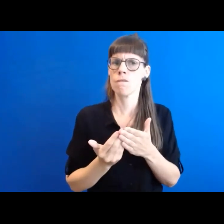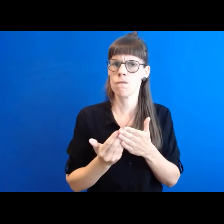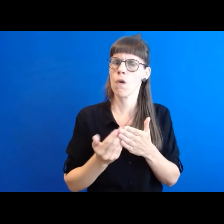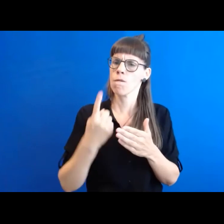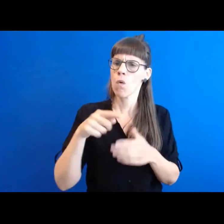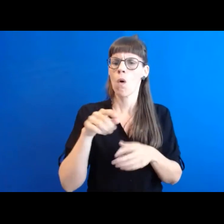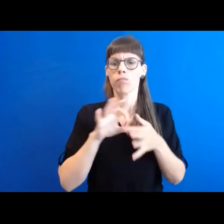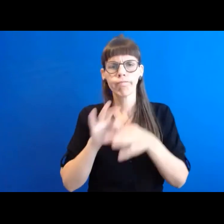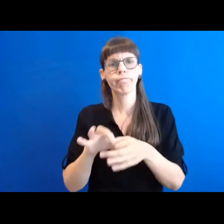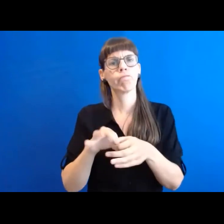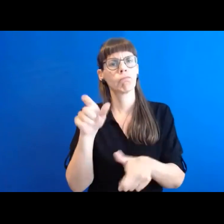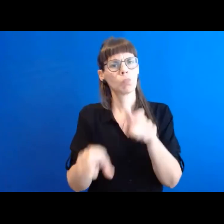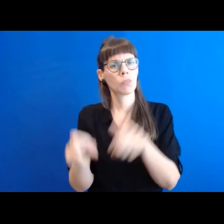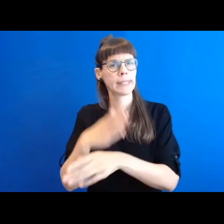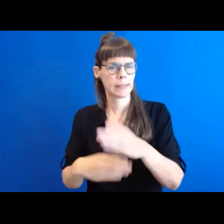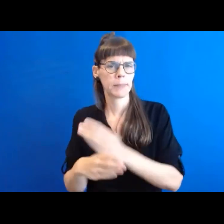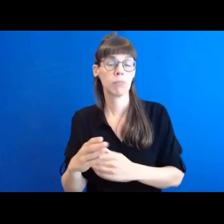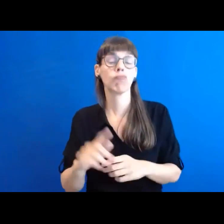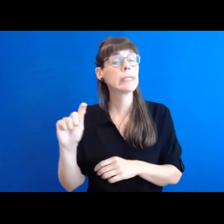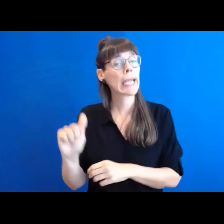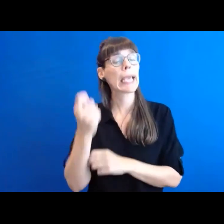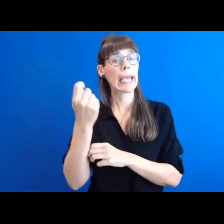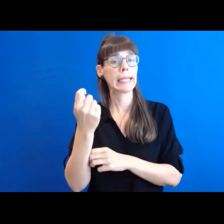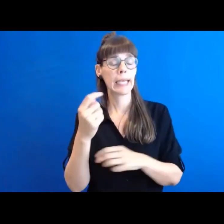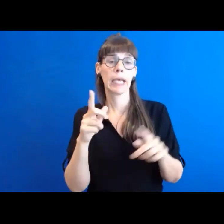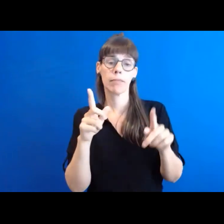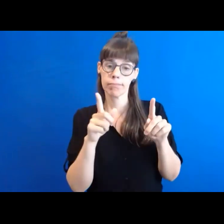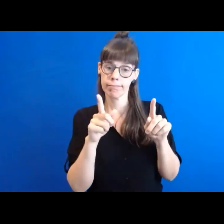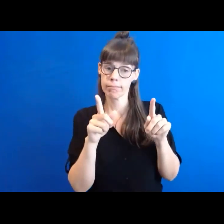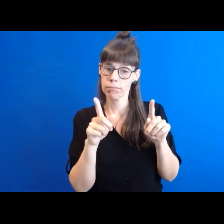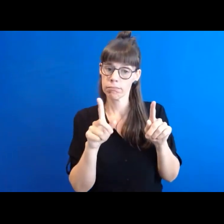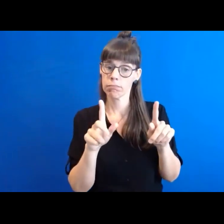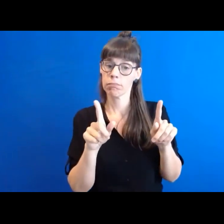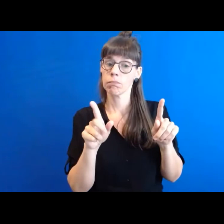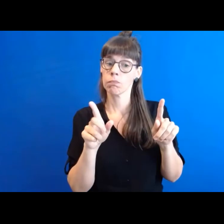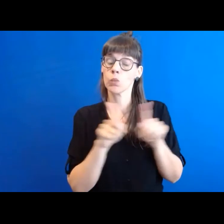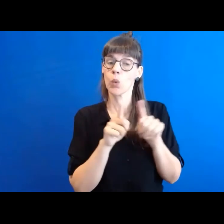tools that we were able to develop